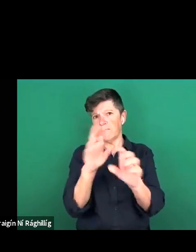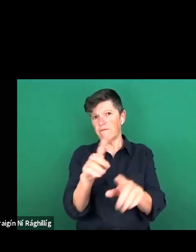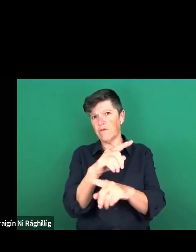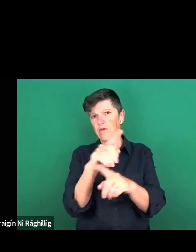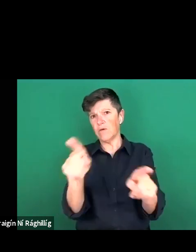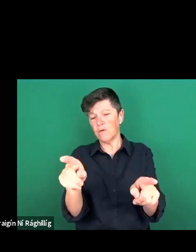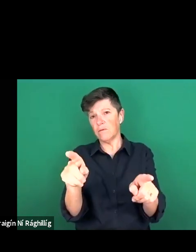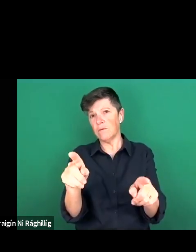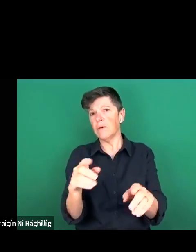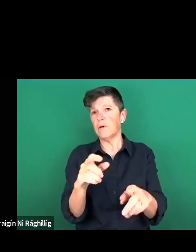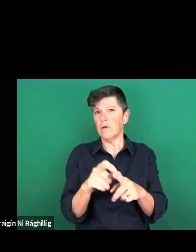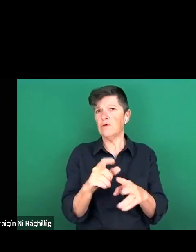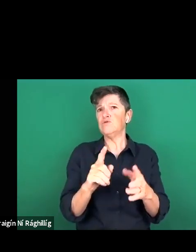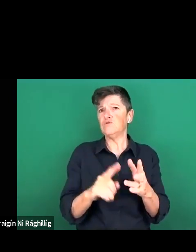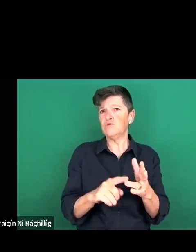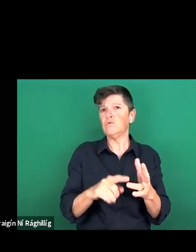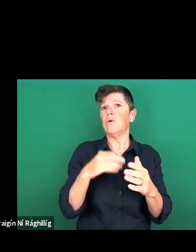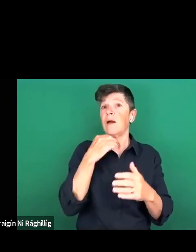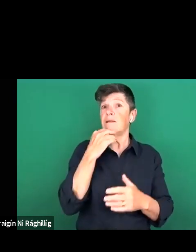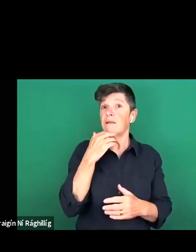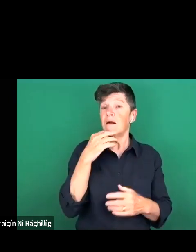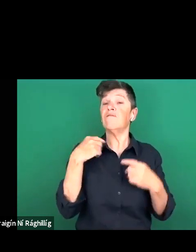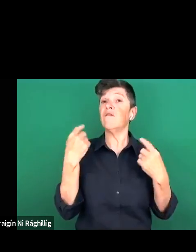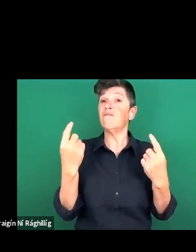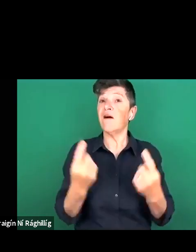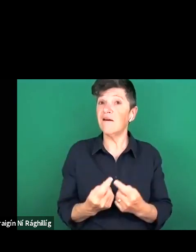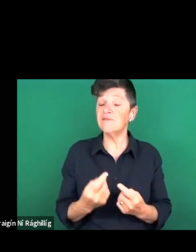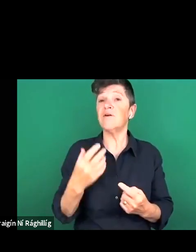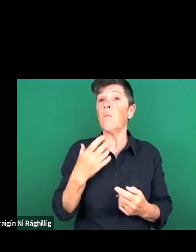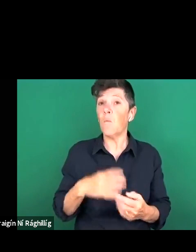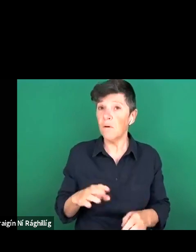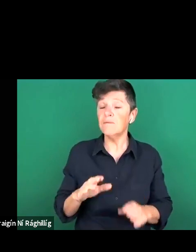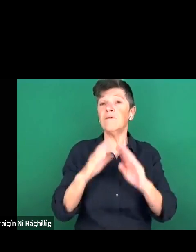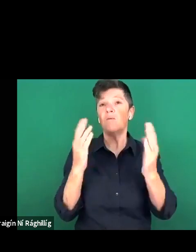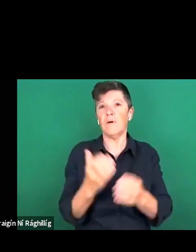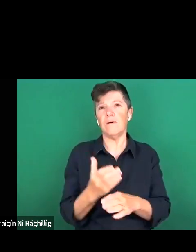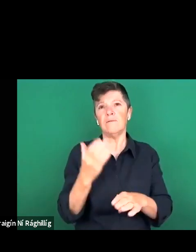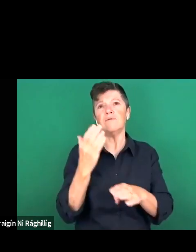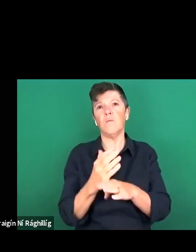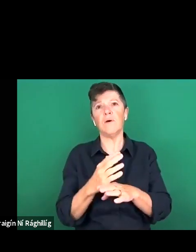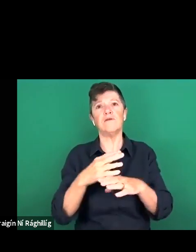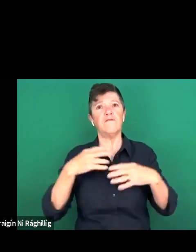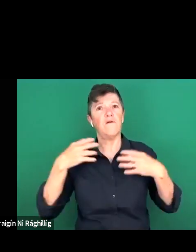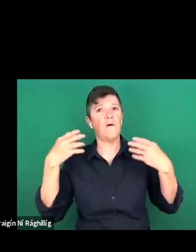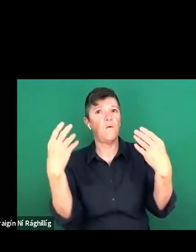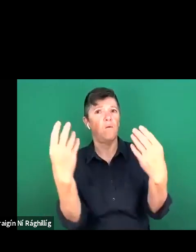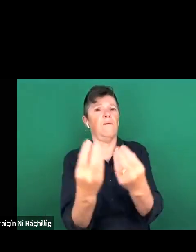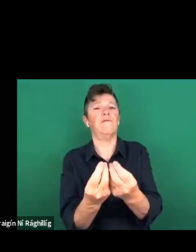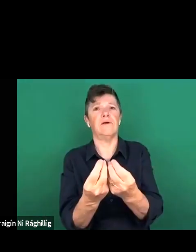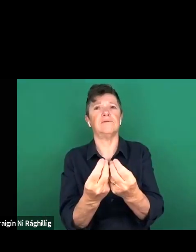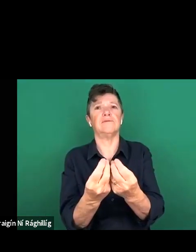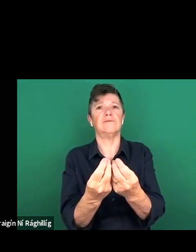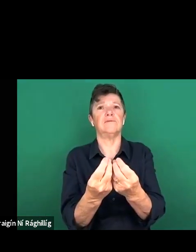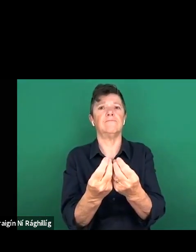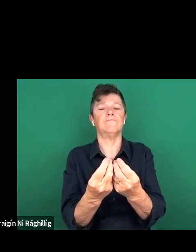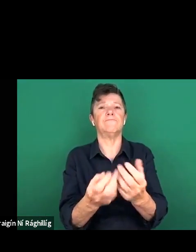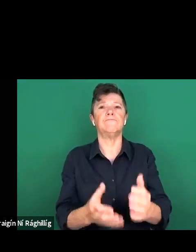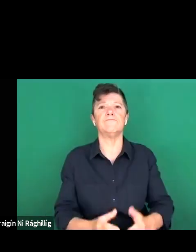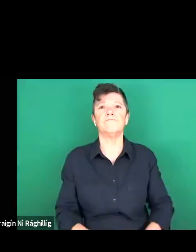A reparatory social science provides the space for us all to be invested in this project to have a world